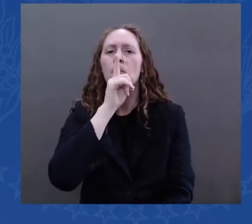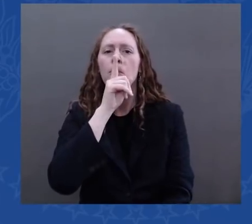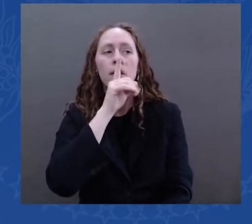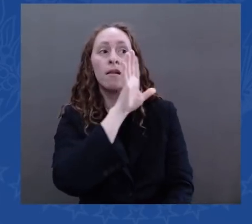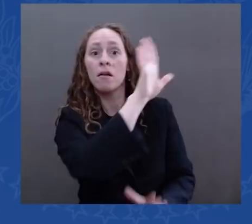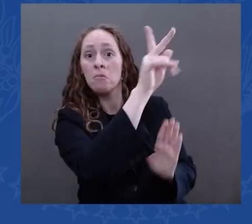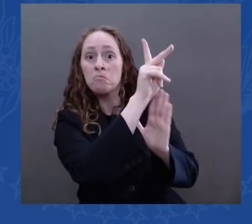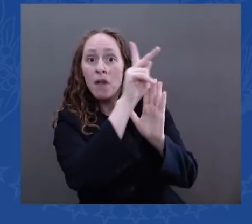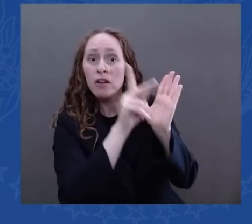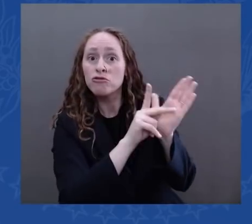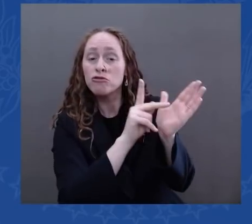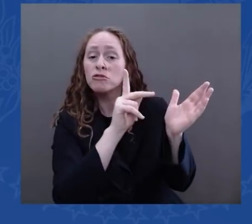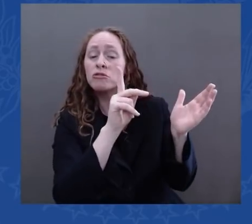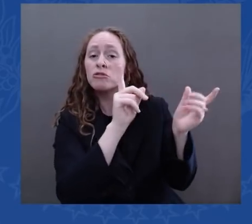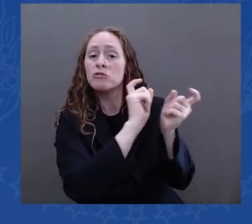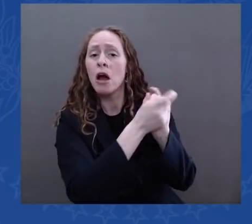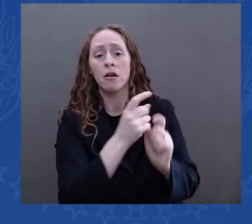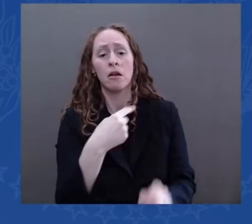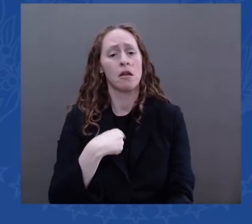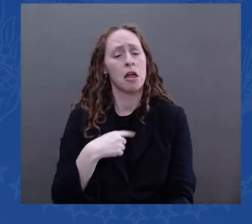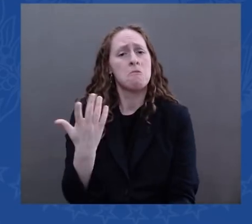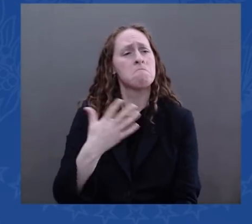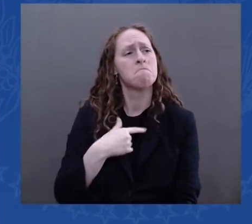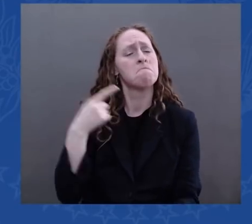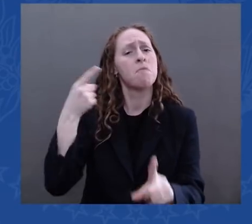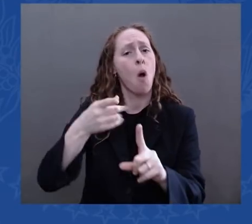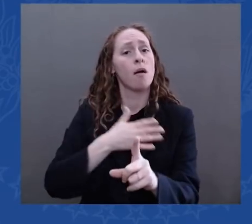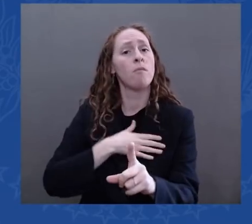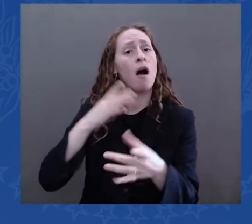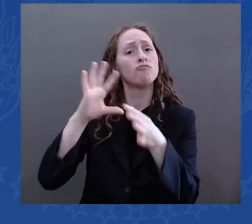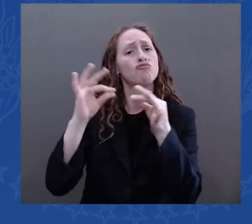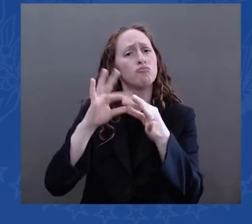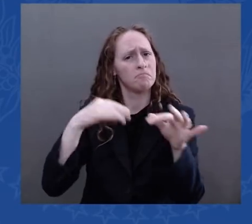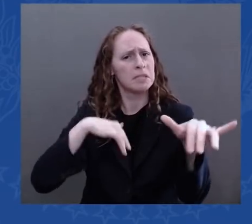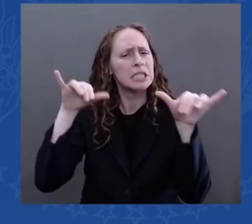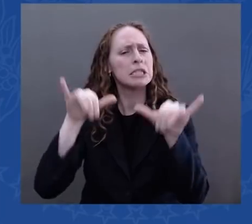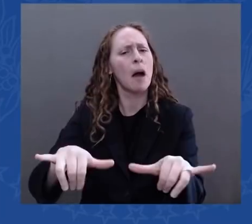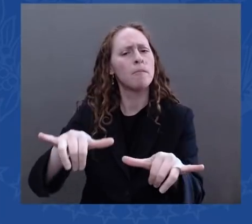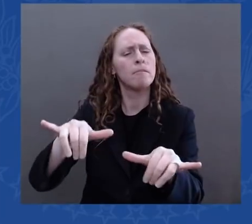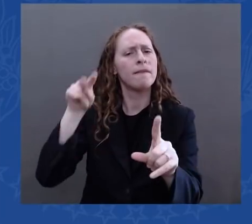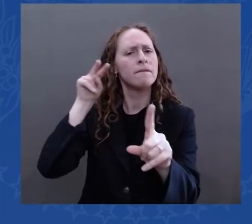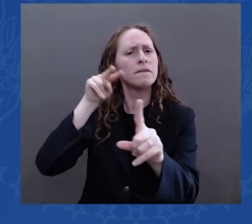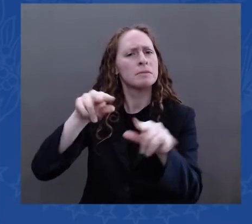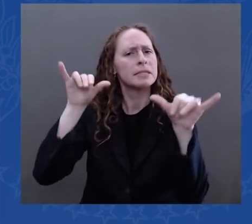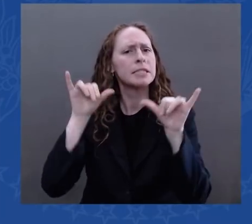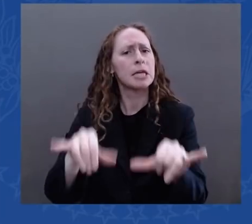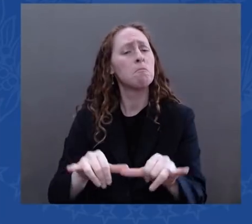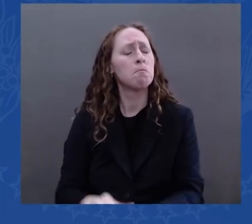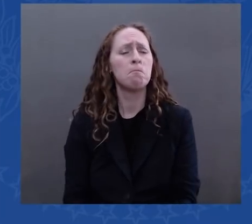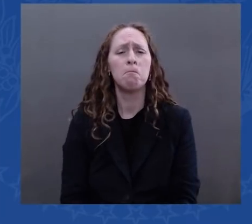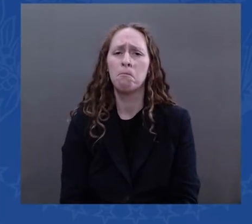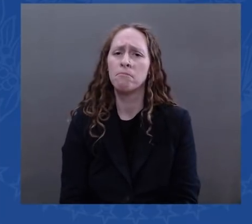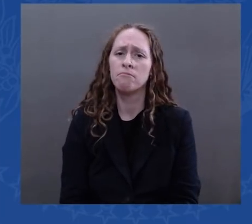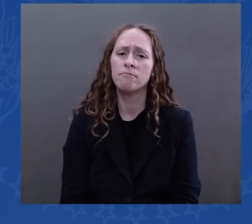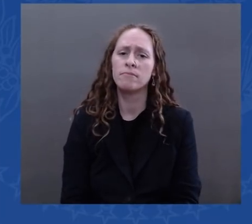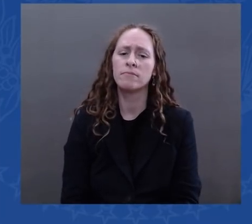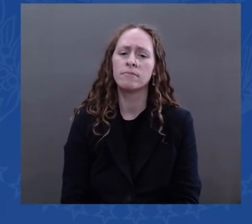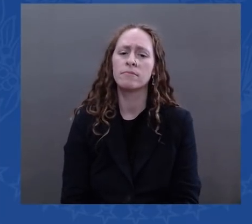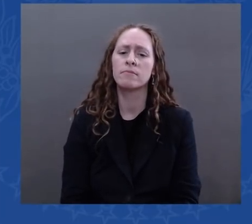The Press: Your personal feelings, sir? Your personal feelings? The President: Personal. My personal feelings. Secondly, you asked me about -- what was the second part?